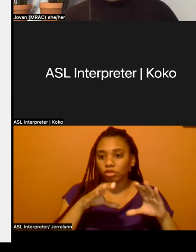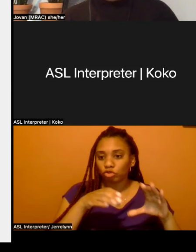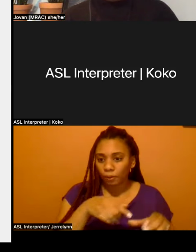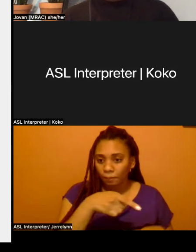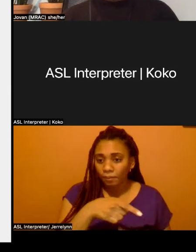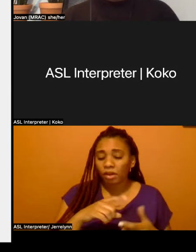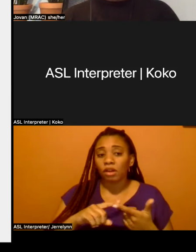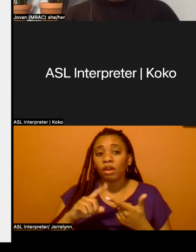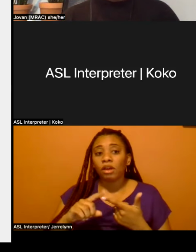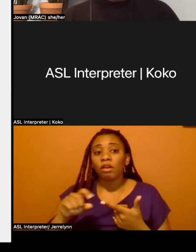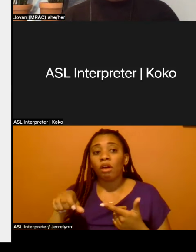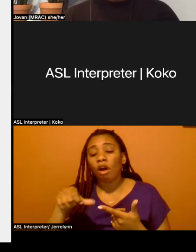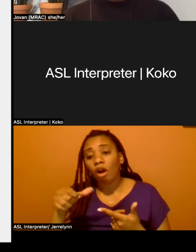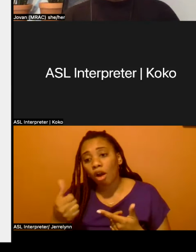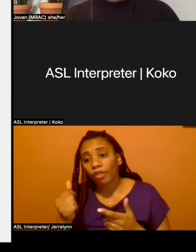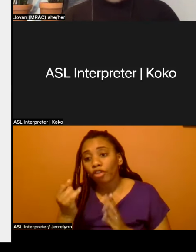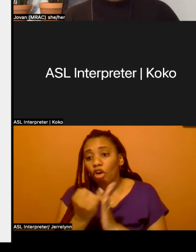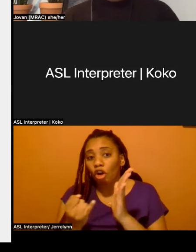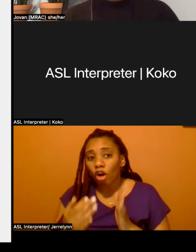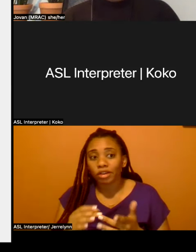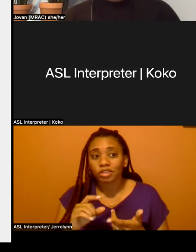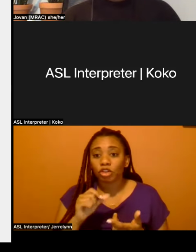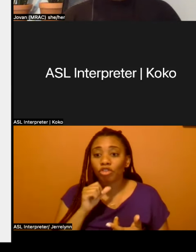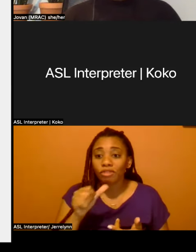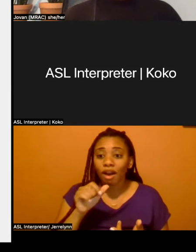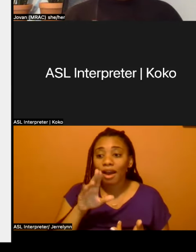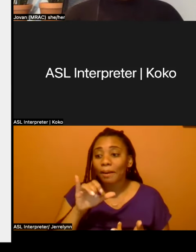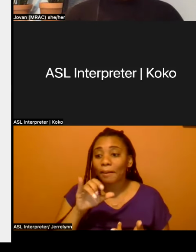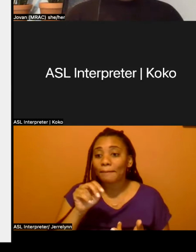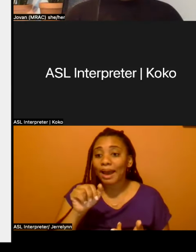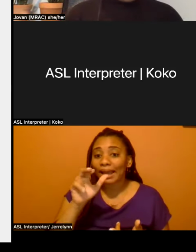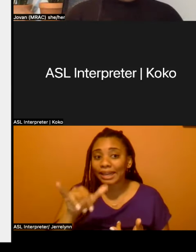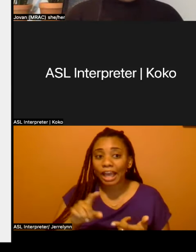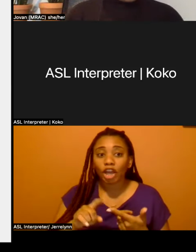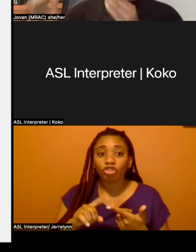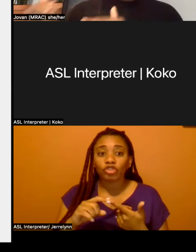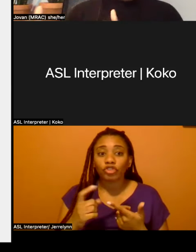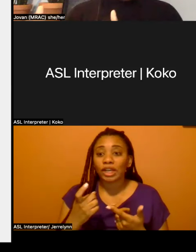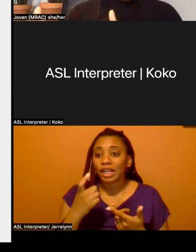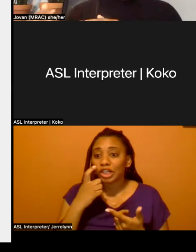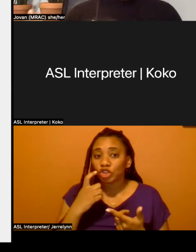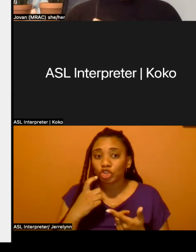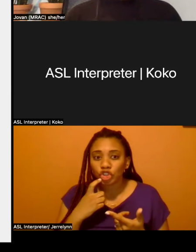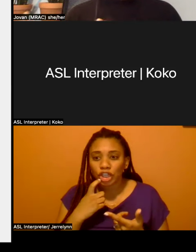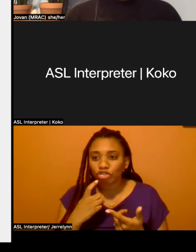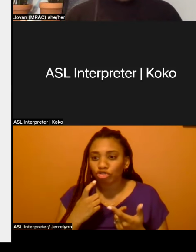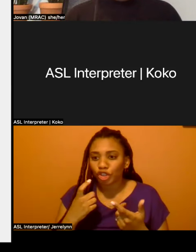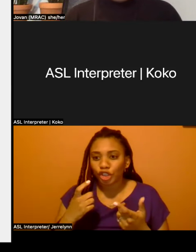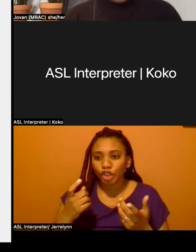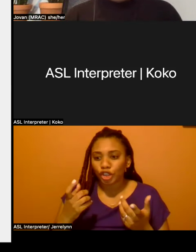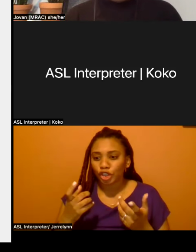Artists who are nonbinary, gender nonconforming, or trans, will also have one artist pool selected from that grouping.